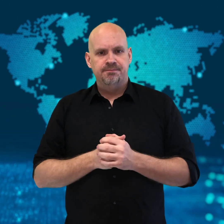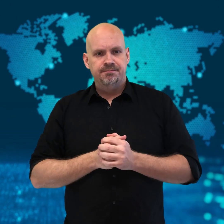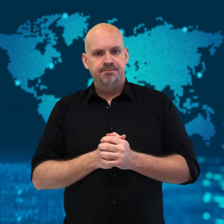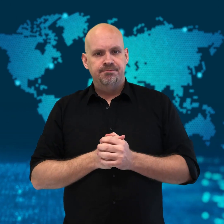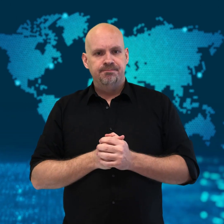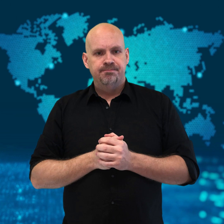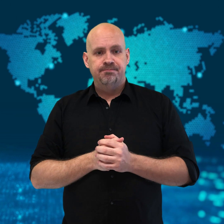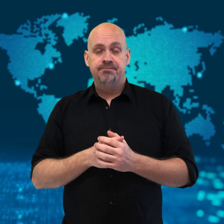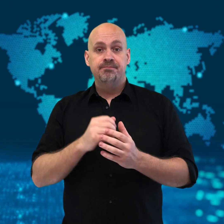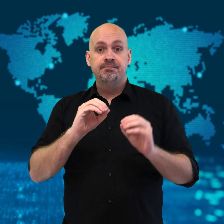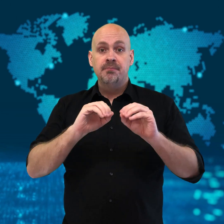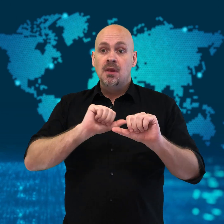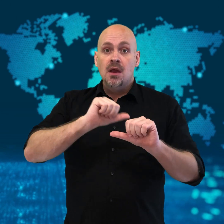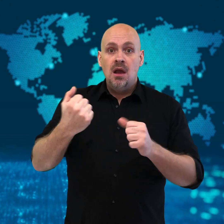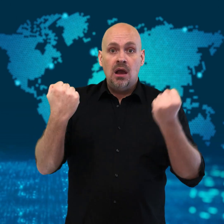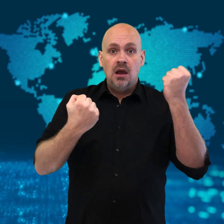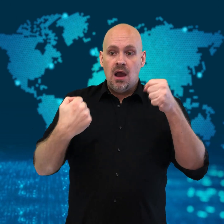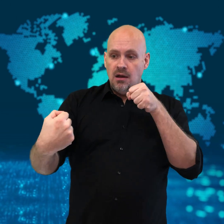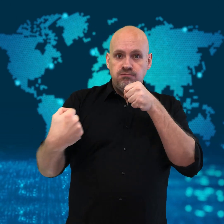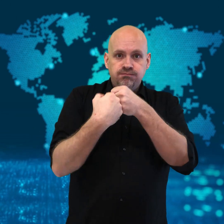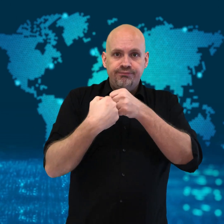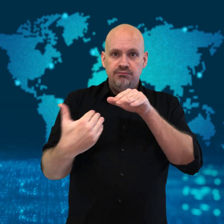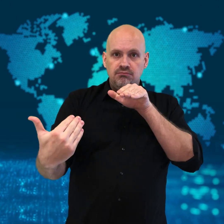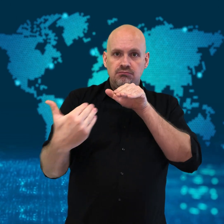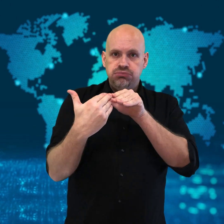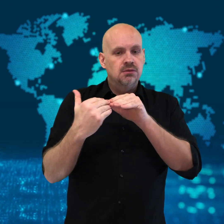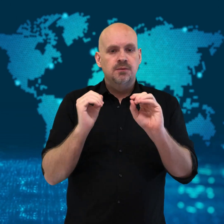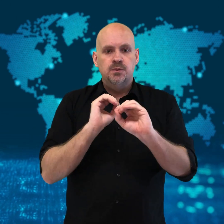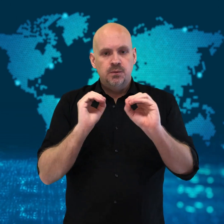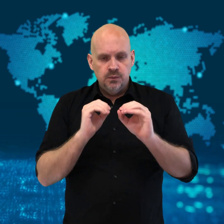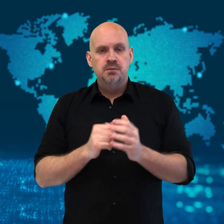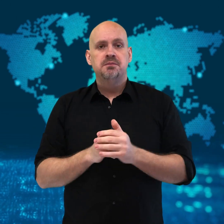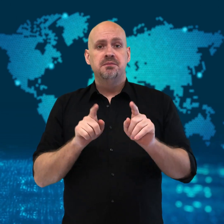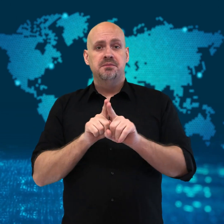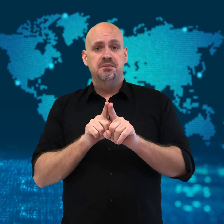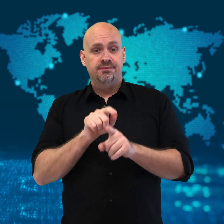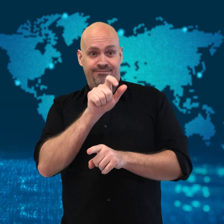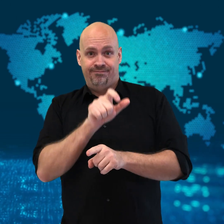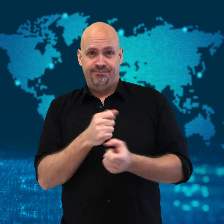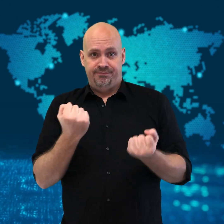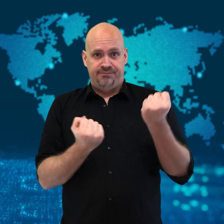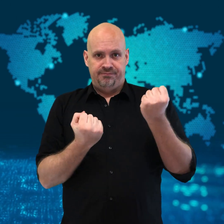The vehicle’s front side was heavily damaged,